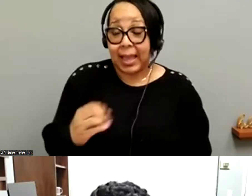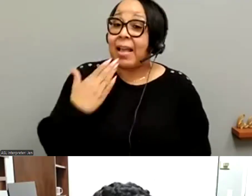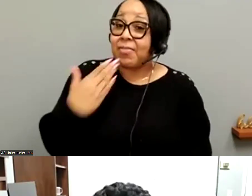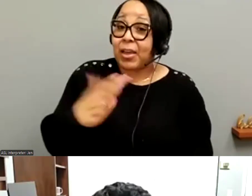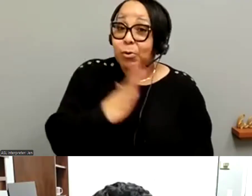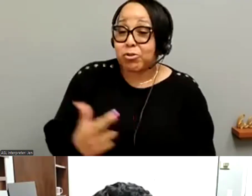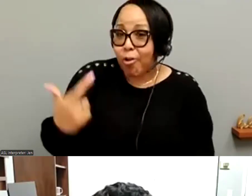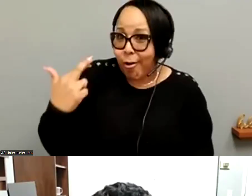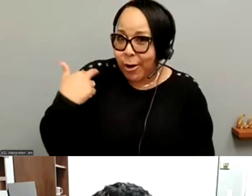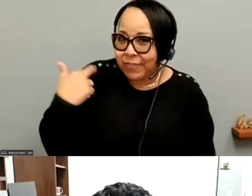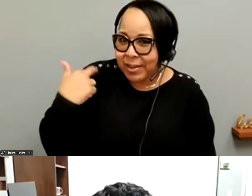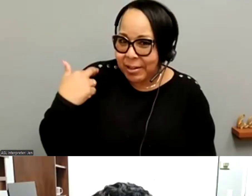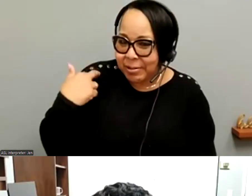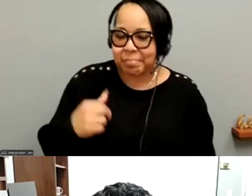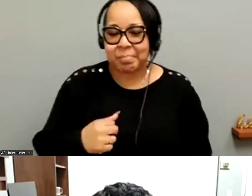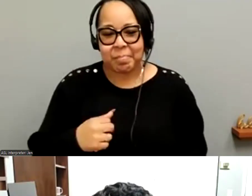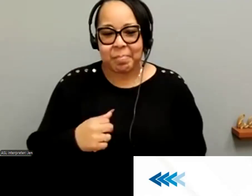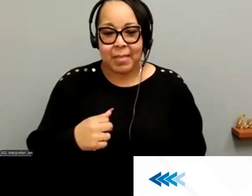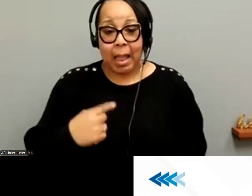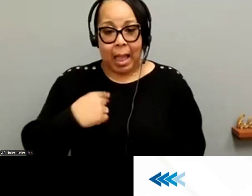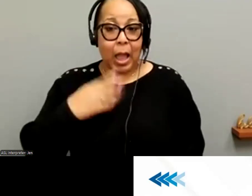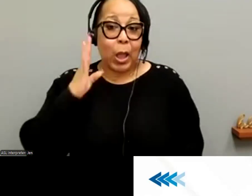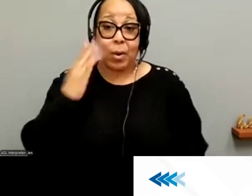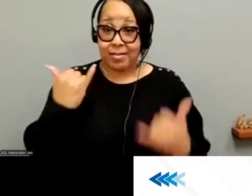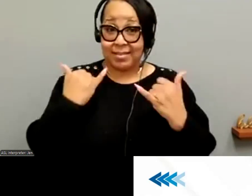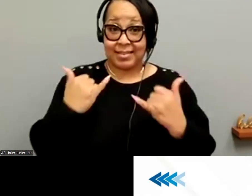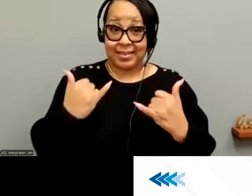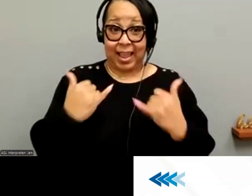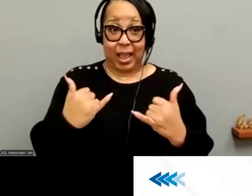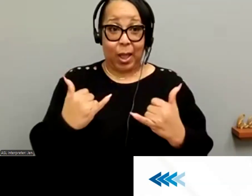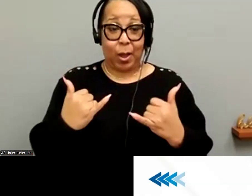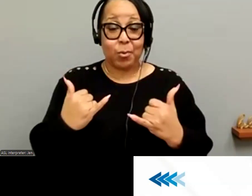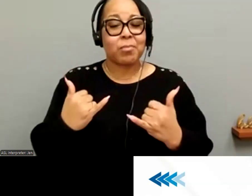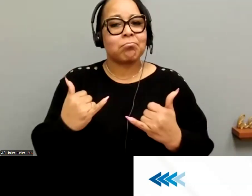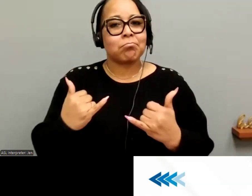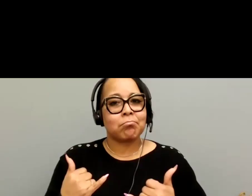13:15:24 Commissioner Arfa. I will now 13:15:25 bring forward the authors on